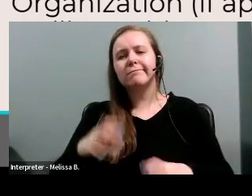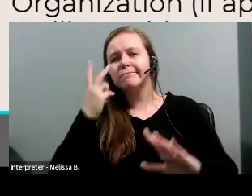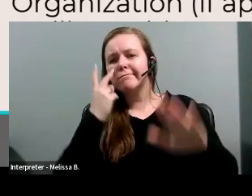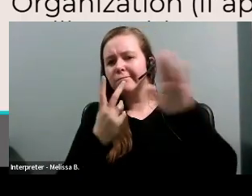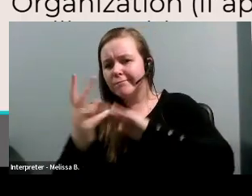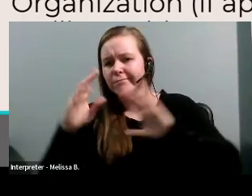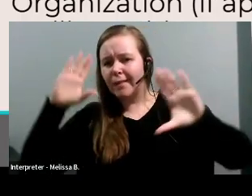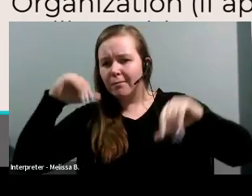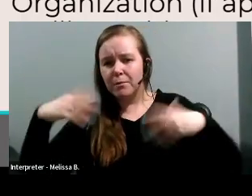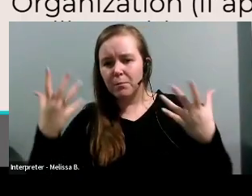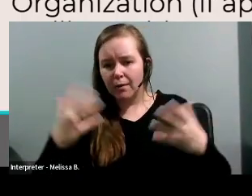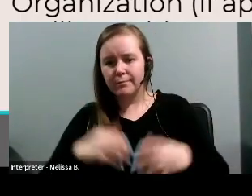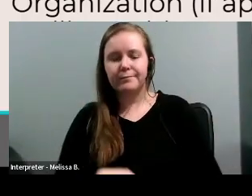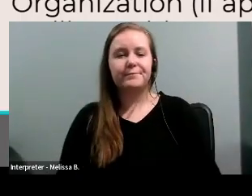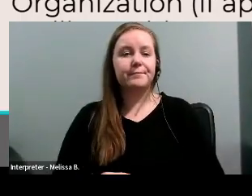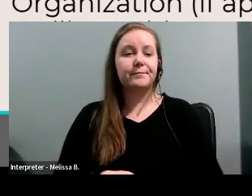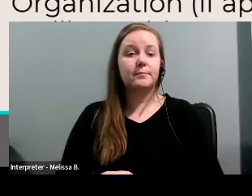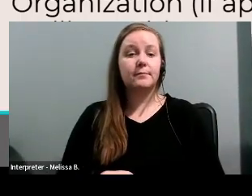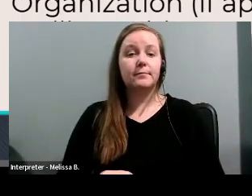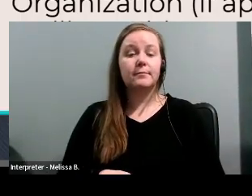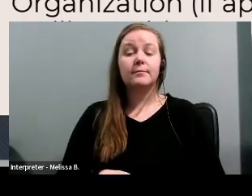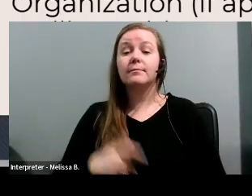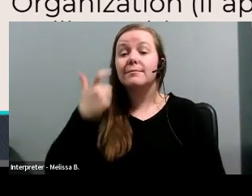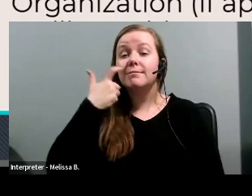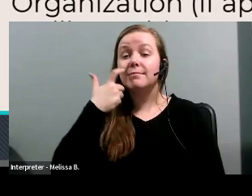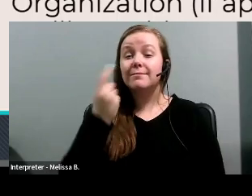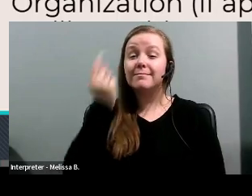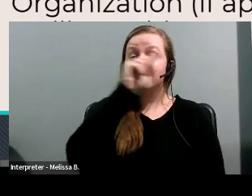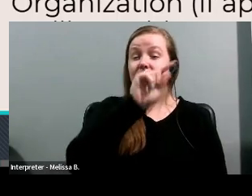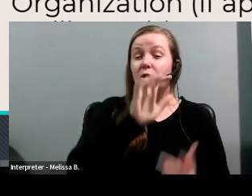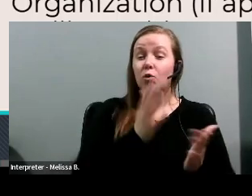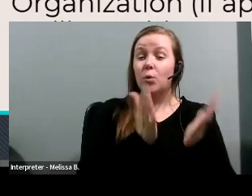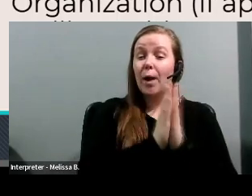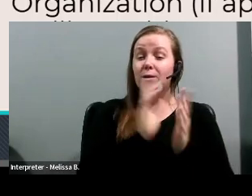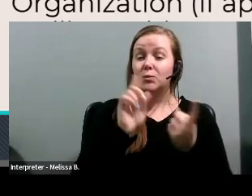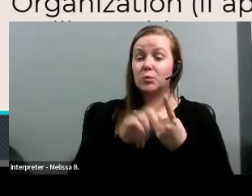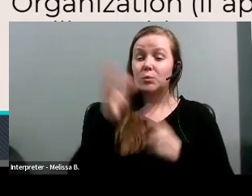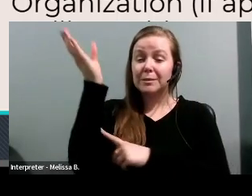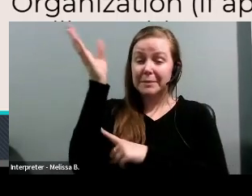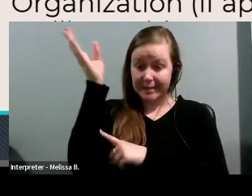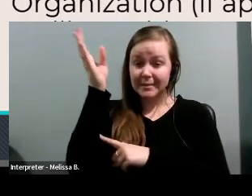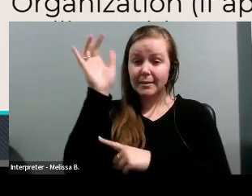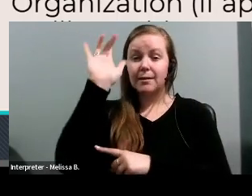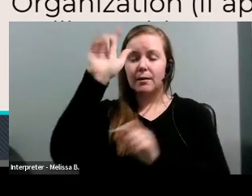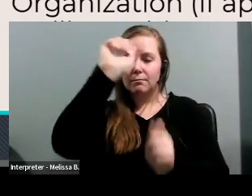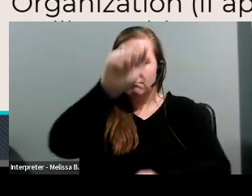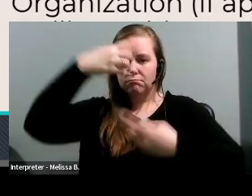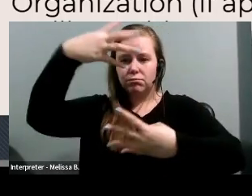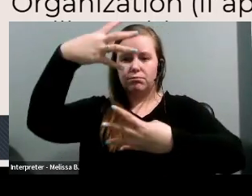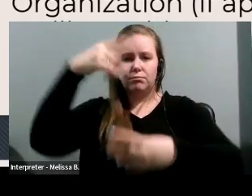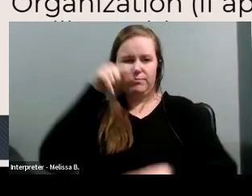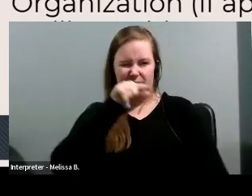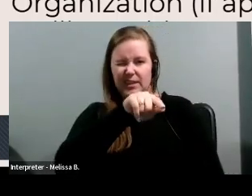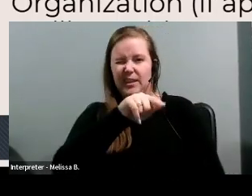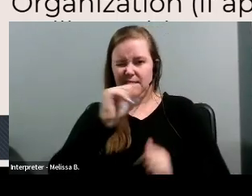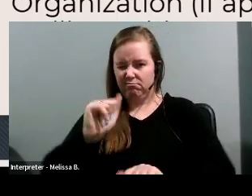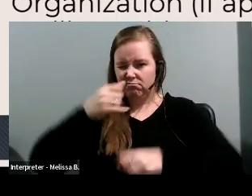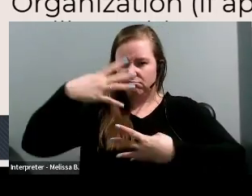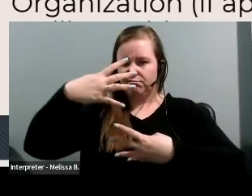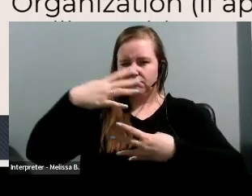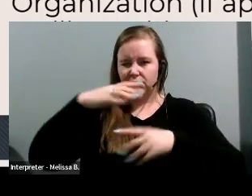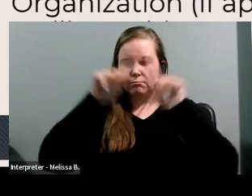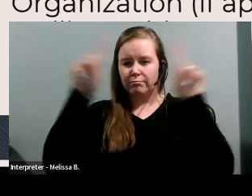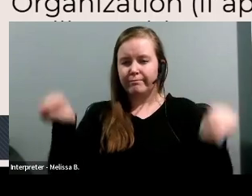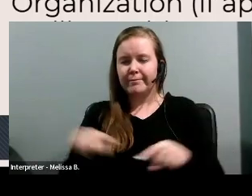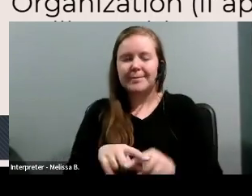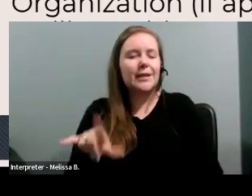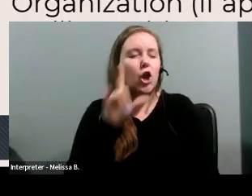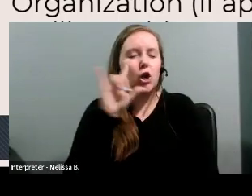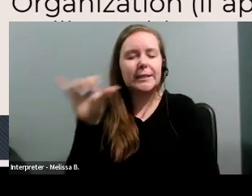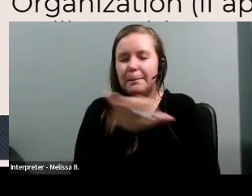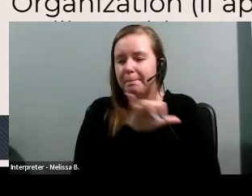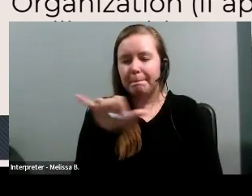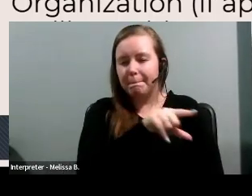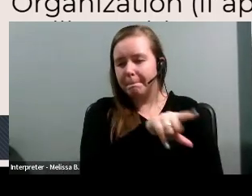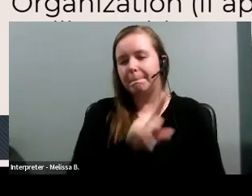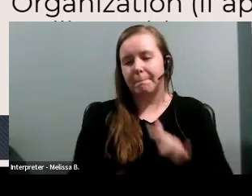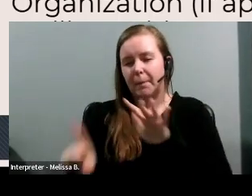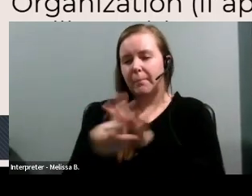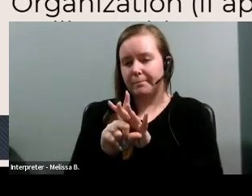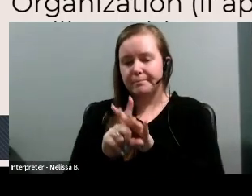Shannon Spencer (she/her): So, when you click that, request to speak, this email sort of template, something that looks very similar to this might, come up.